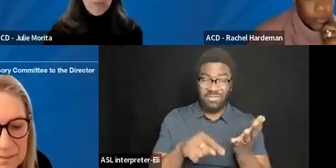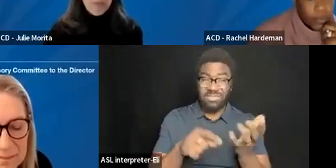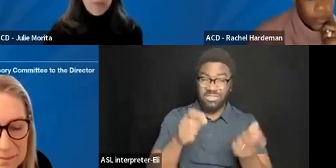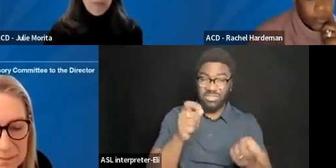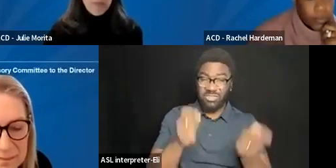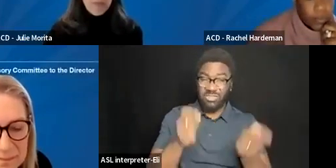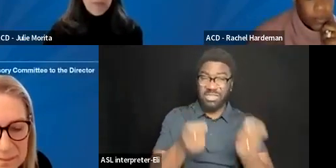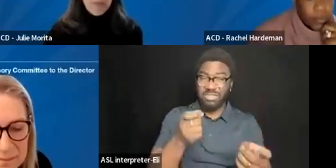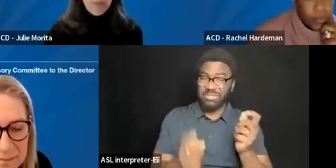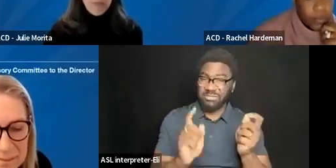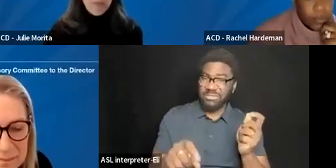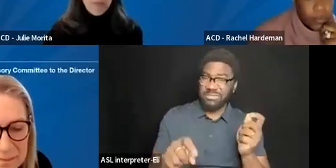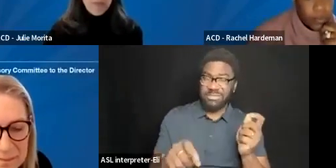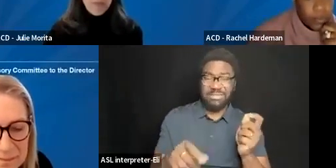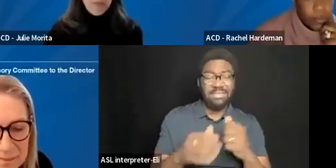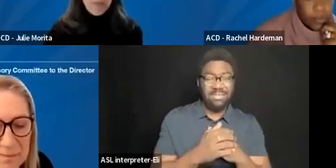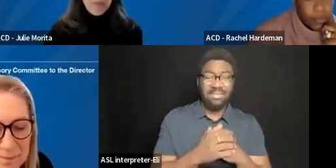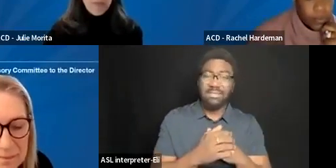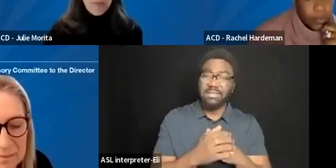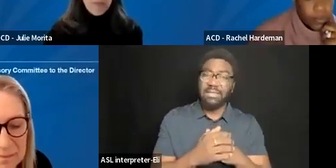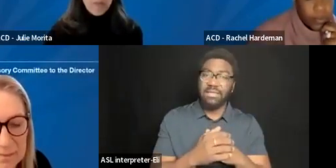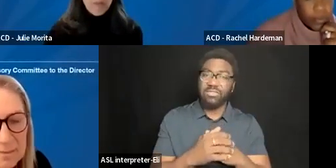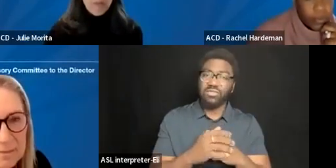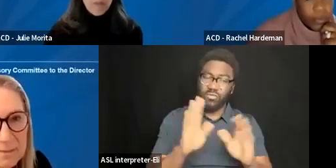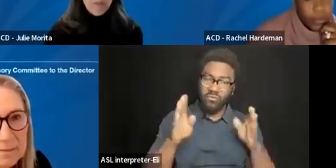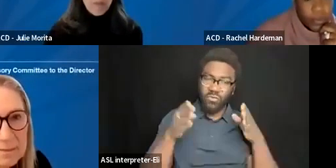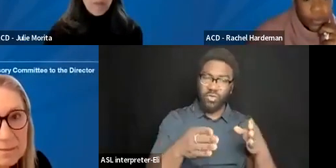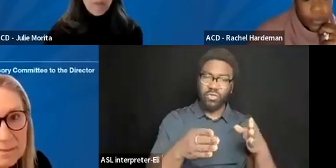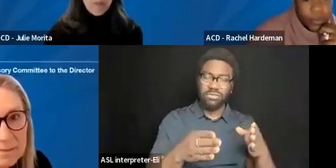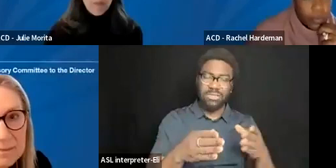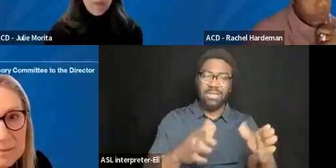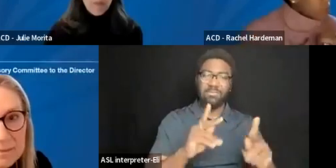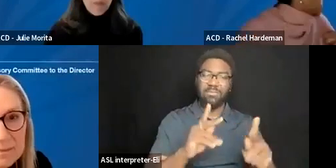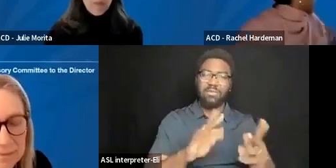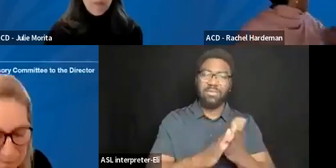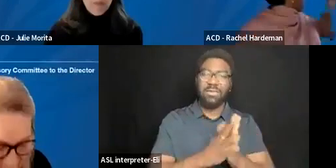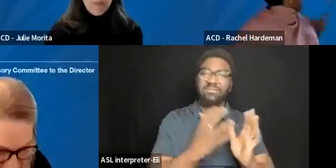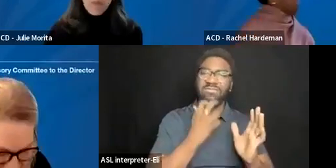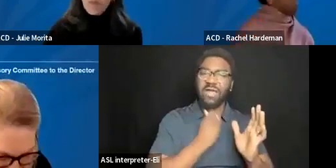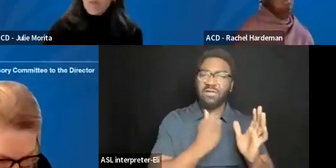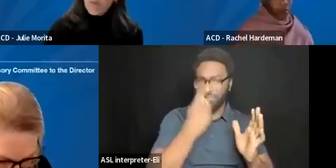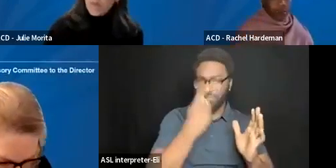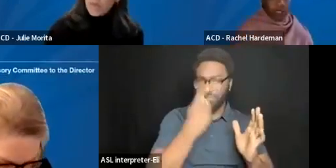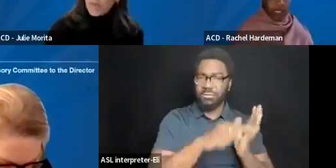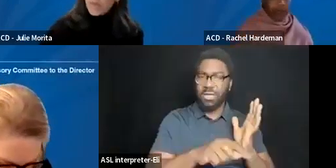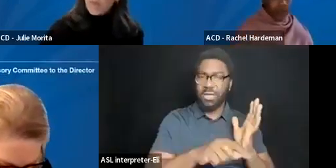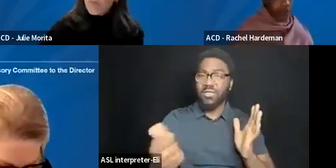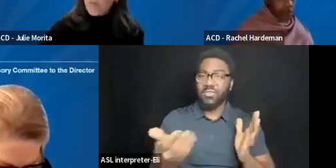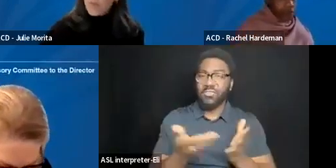to make, that people need to be valued for many of the other things. And as I make these calls to folks